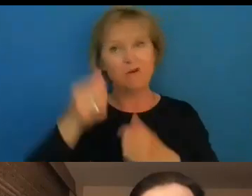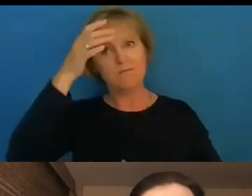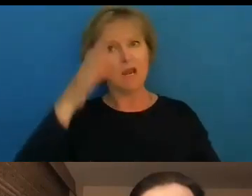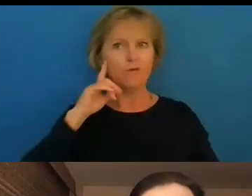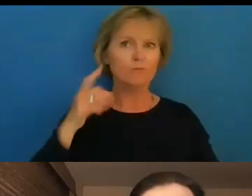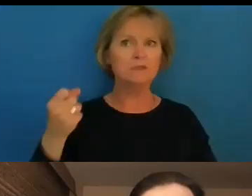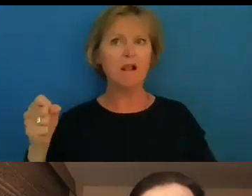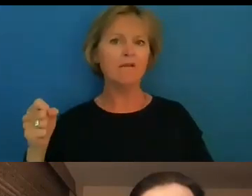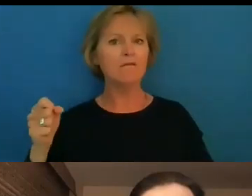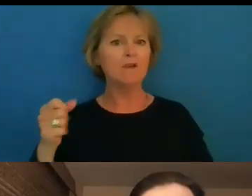every person for themselves.